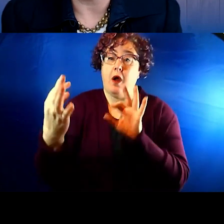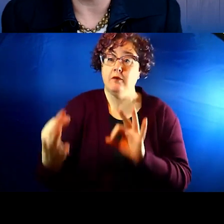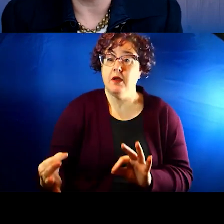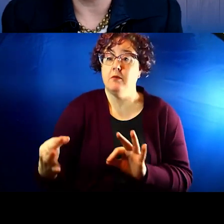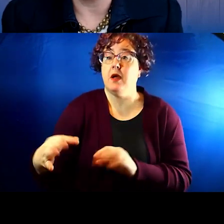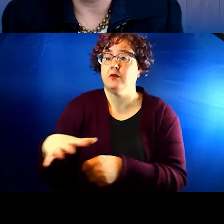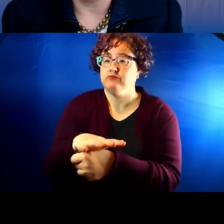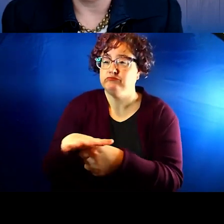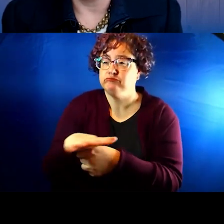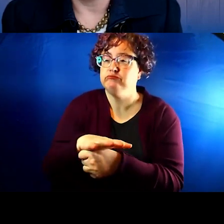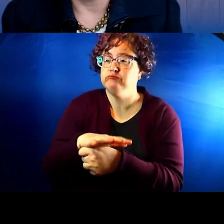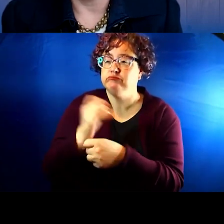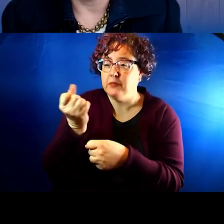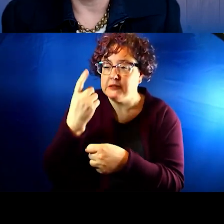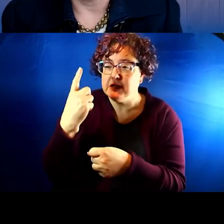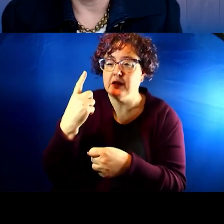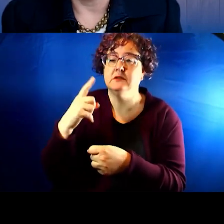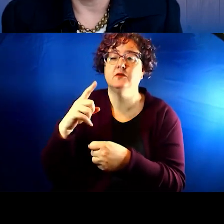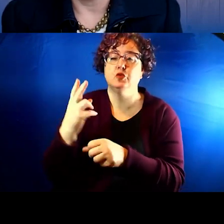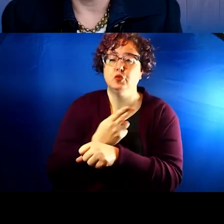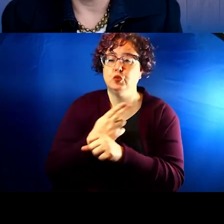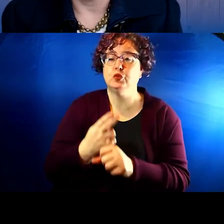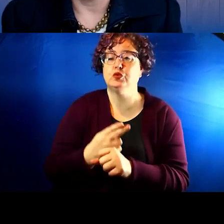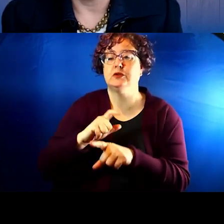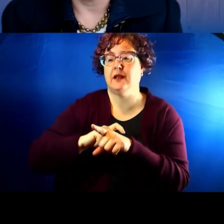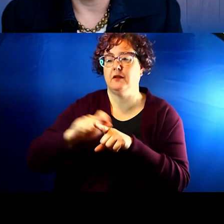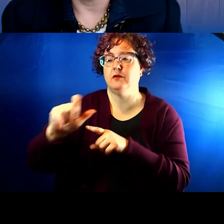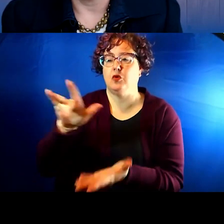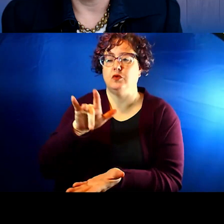CENTERS. ALL RIGHT.